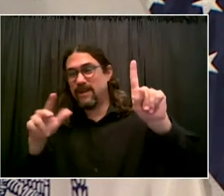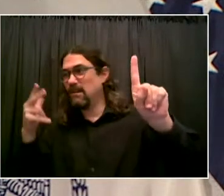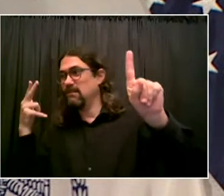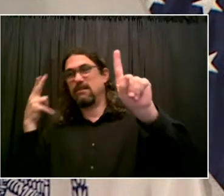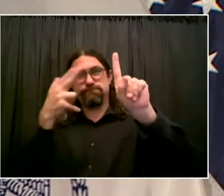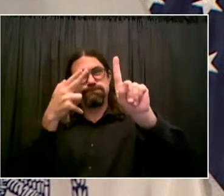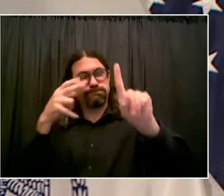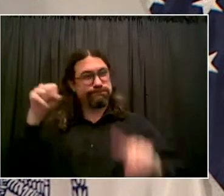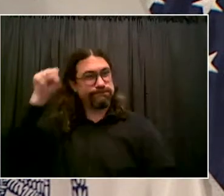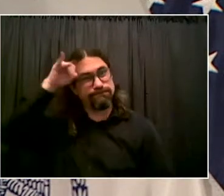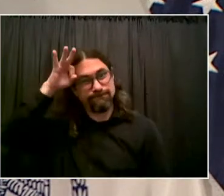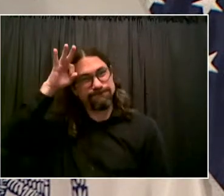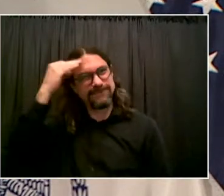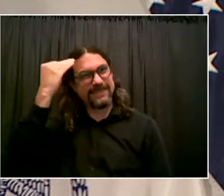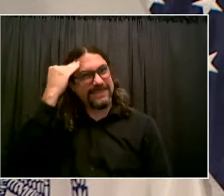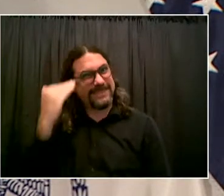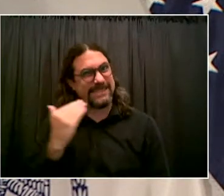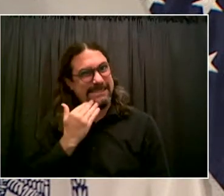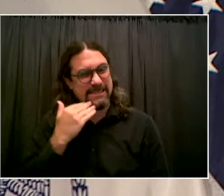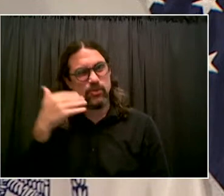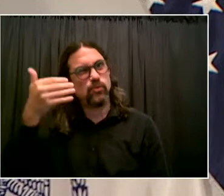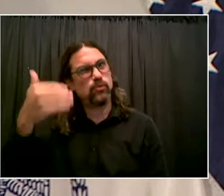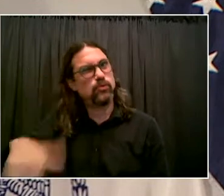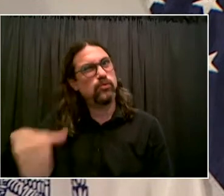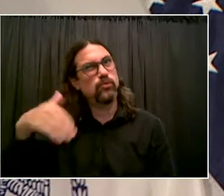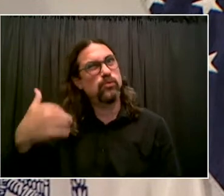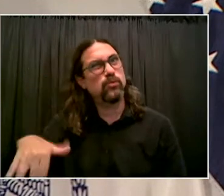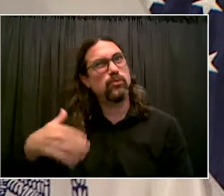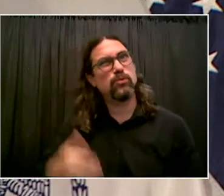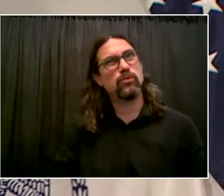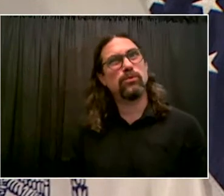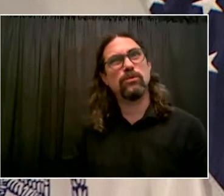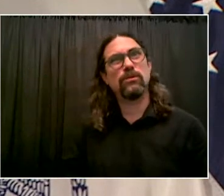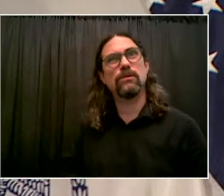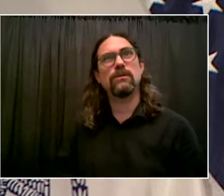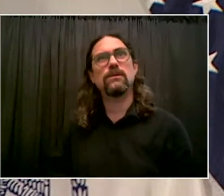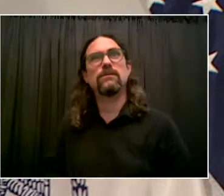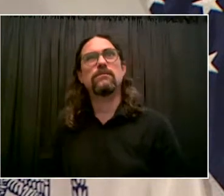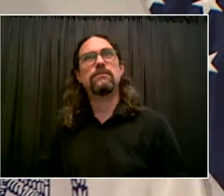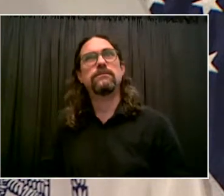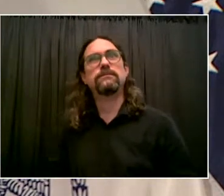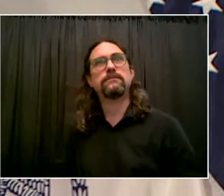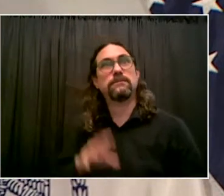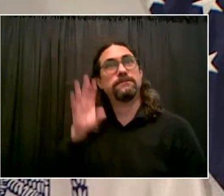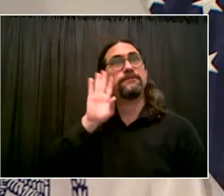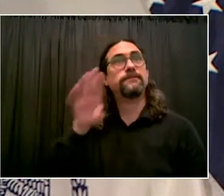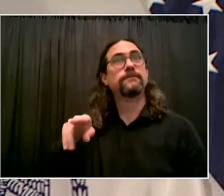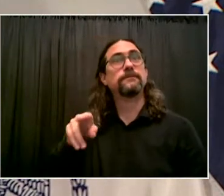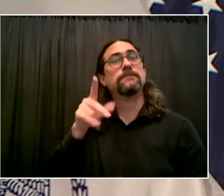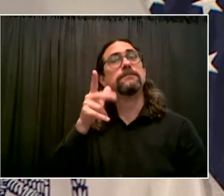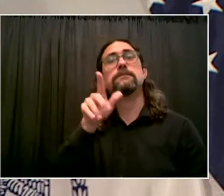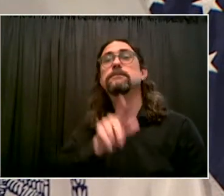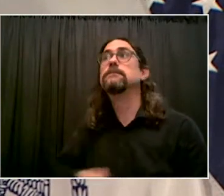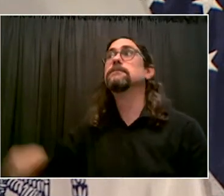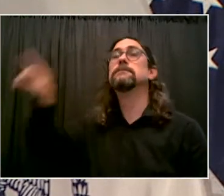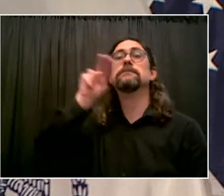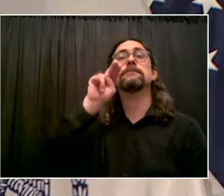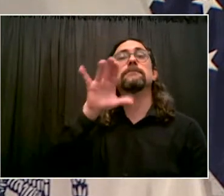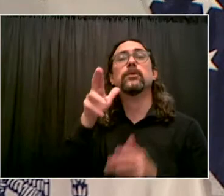PRECINCT1mñhÃNLELY